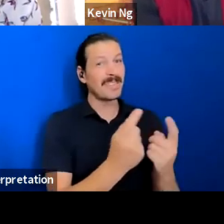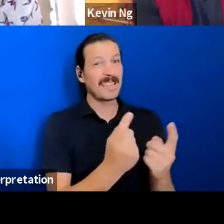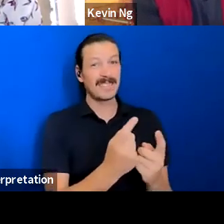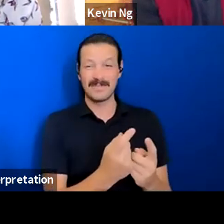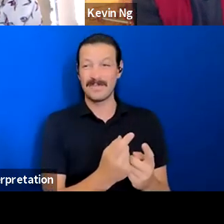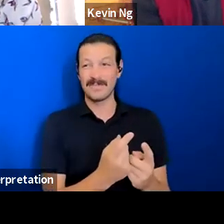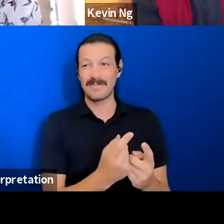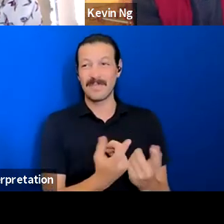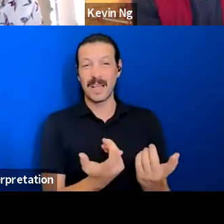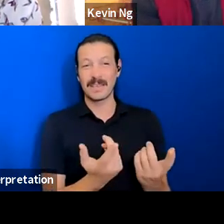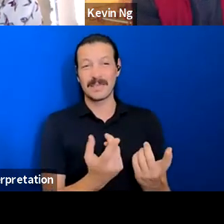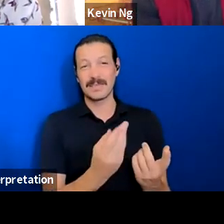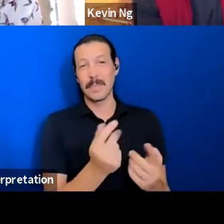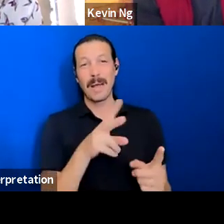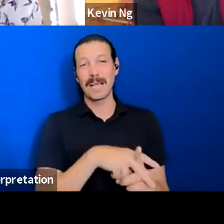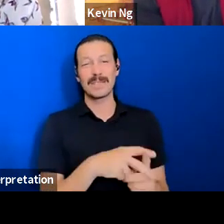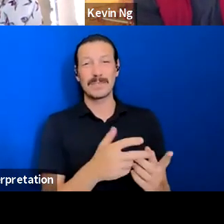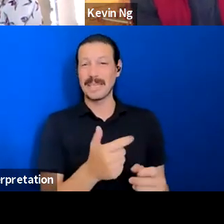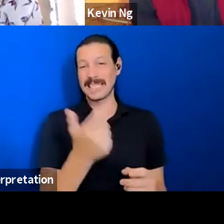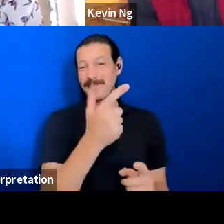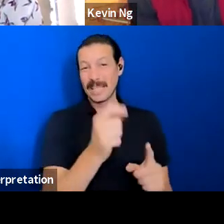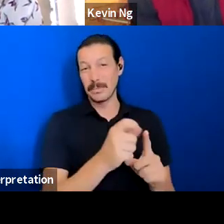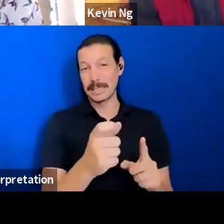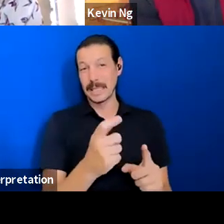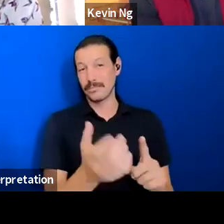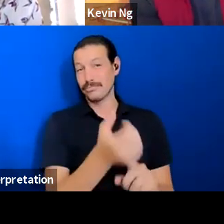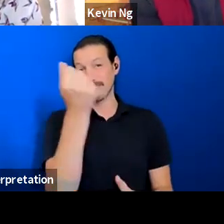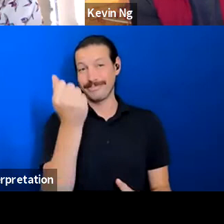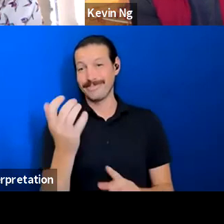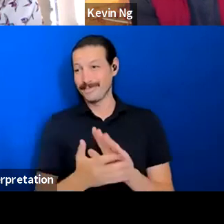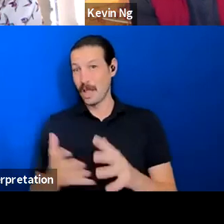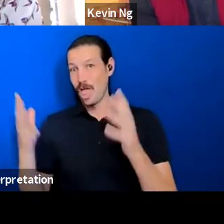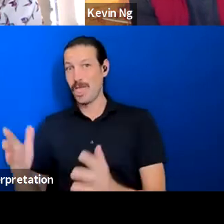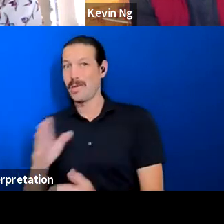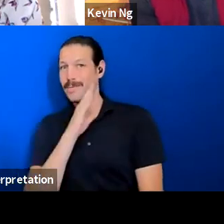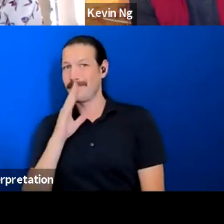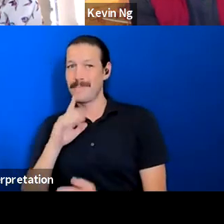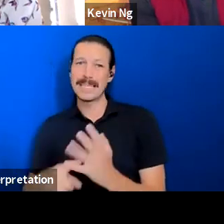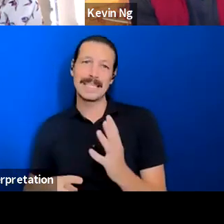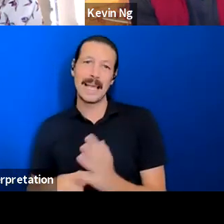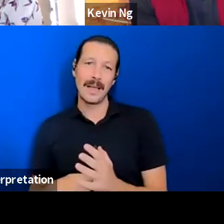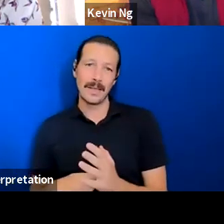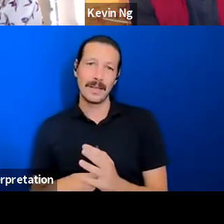so you have to be able to really get to the heart of what makes an application strong, how it best